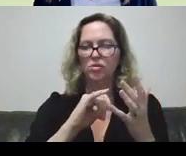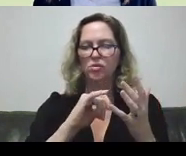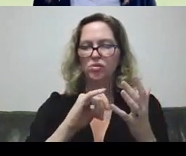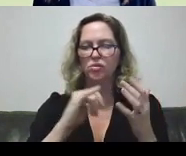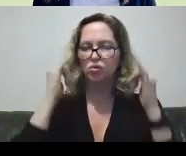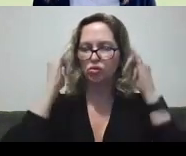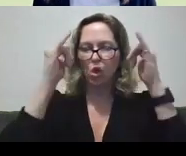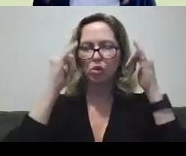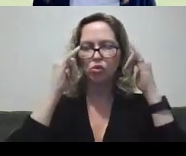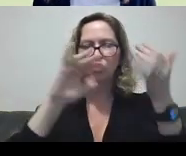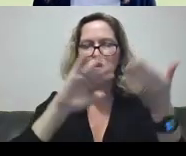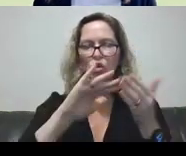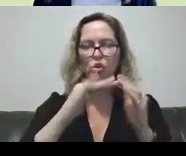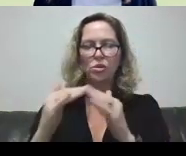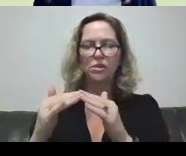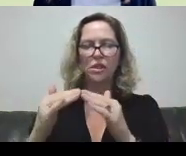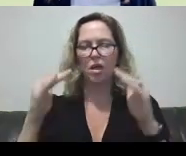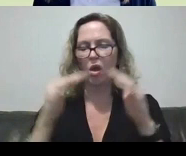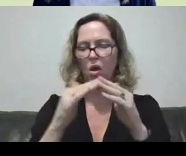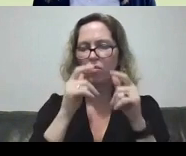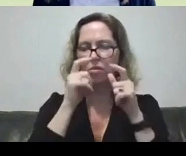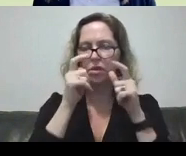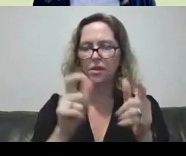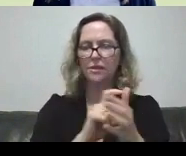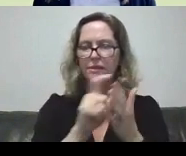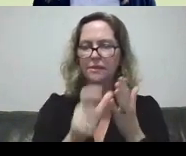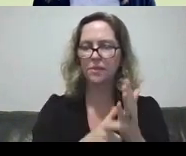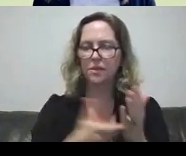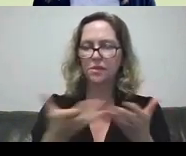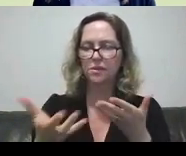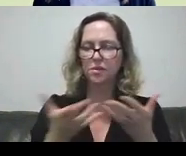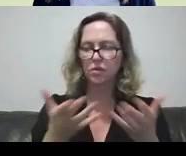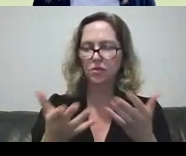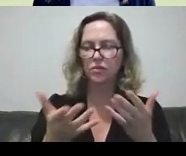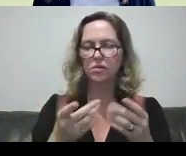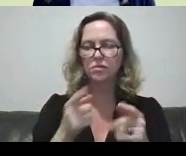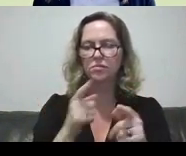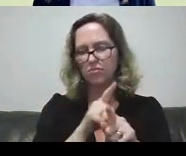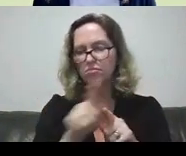award is the award that covers the majority of NDIS’ core support services